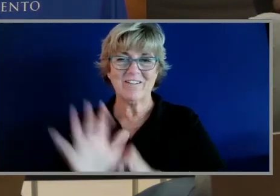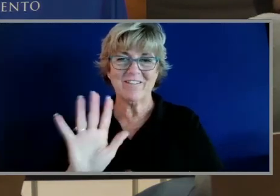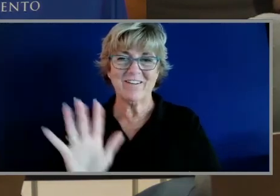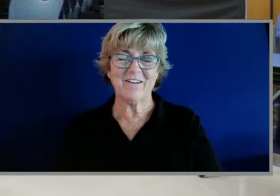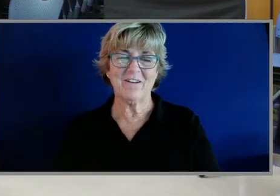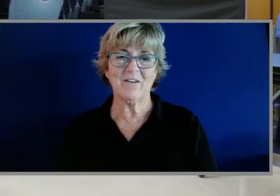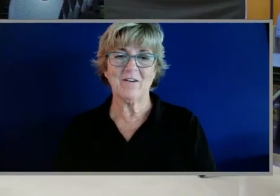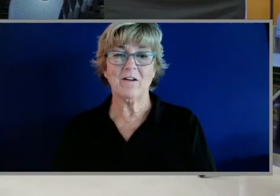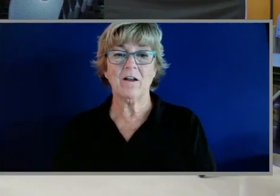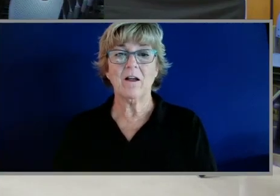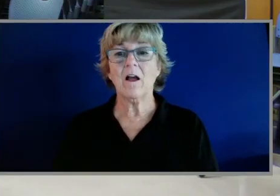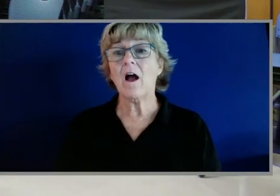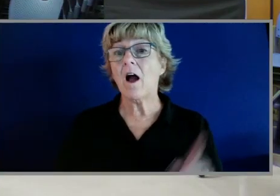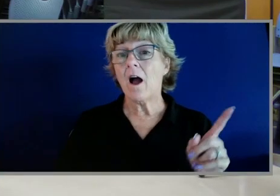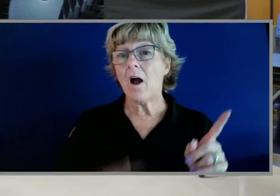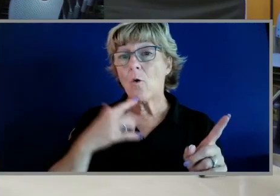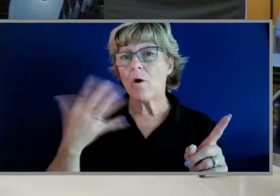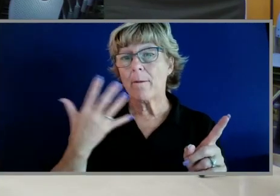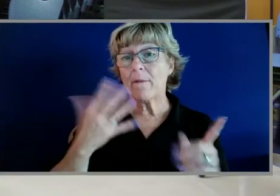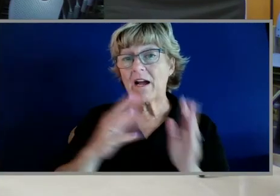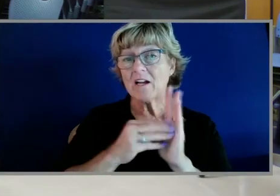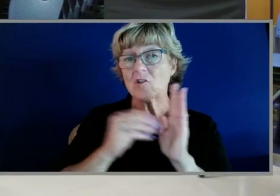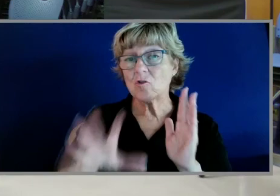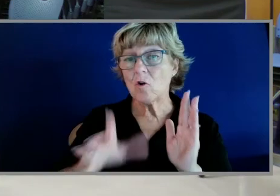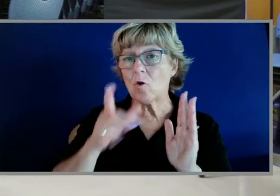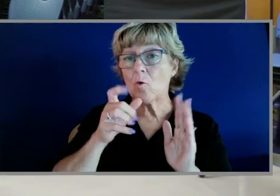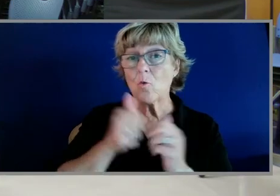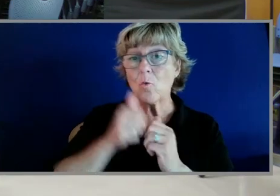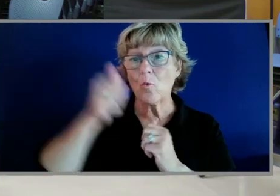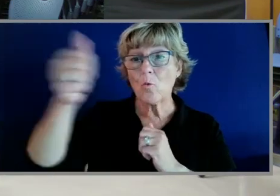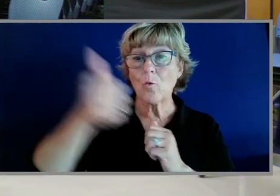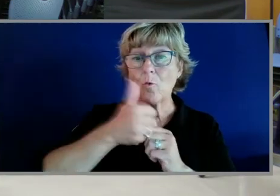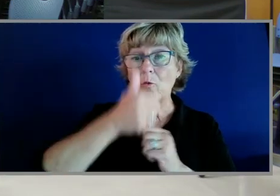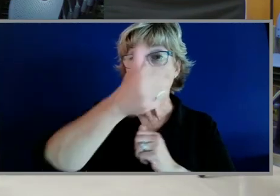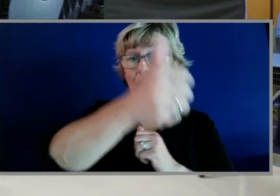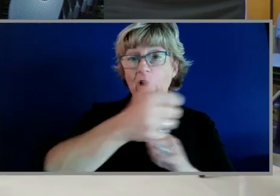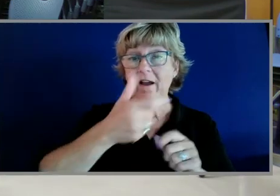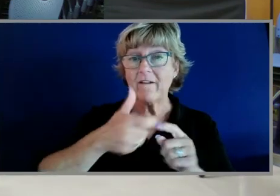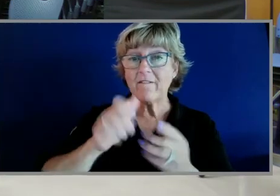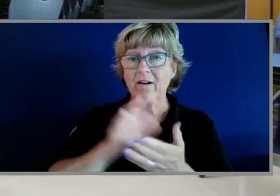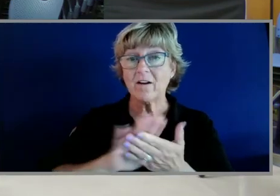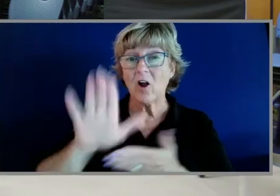Studio: The point being it's been a few years, I mean it's changed last minute, yes, Sir, for students away to college,